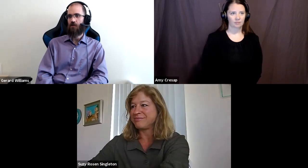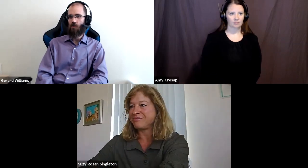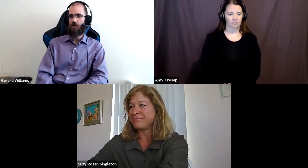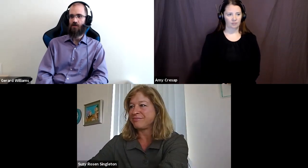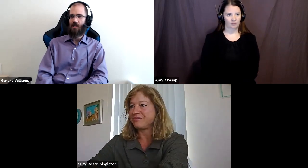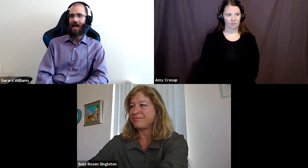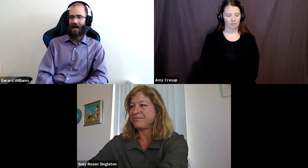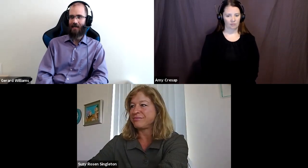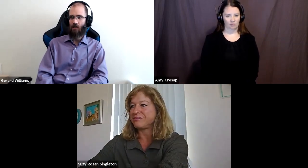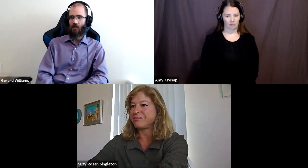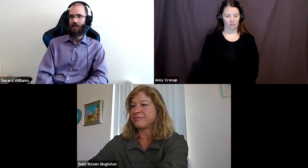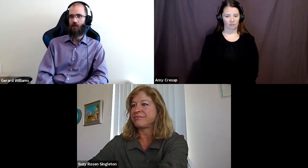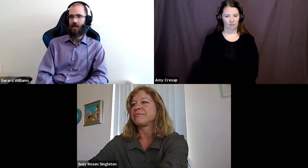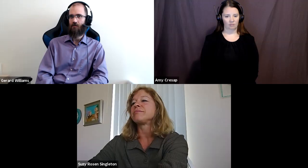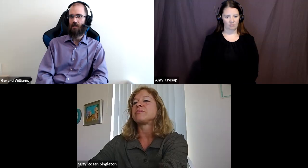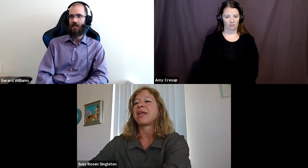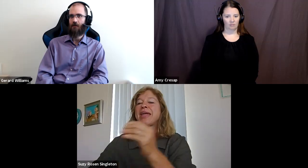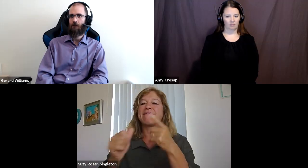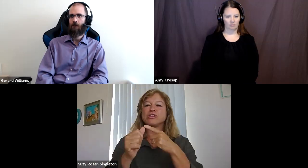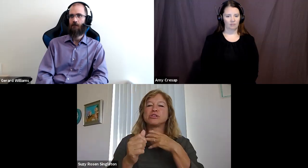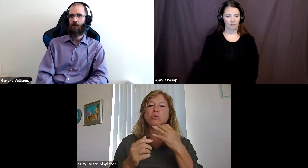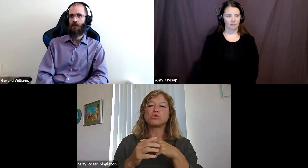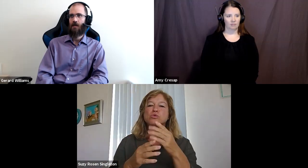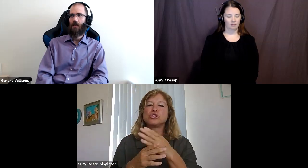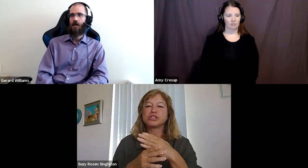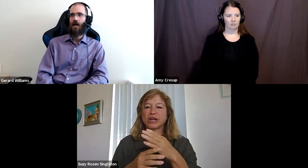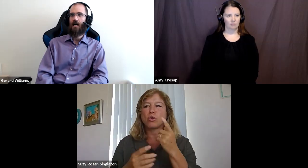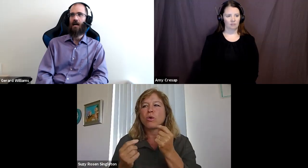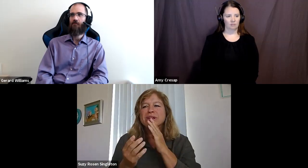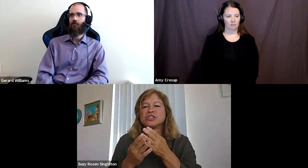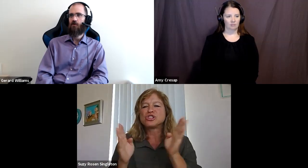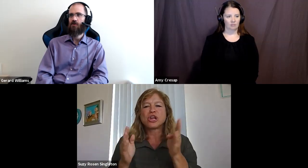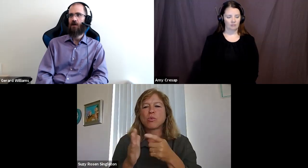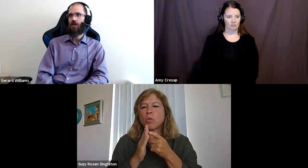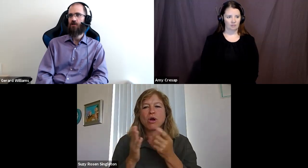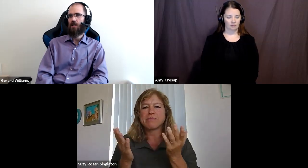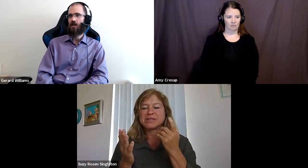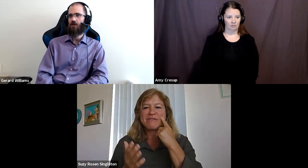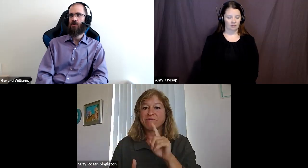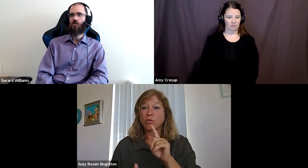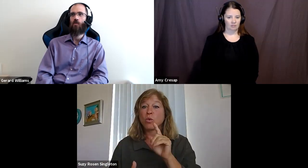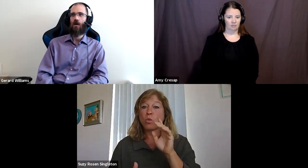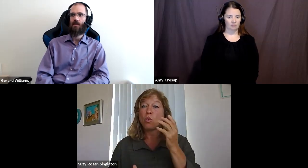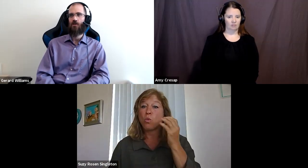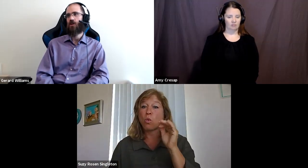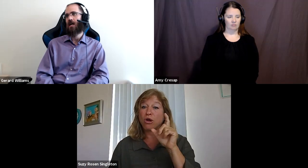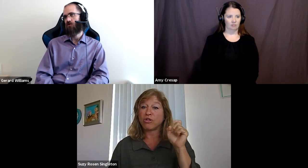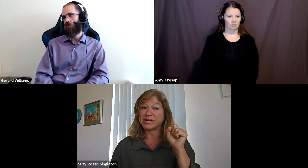for you which is HAC, hearing aid compatibility. And first I want to share just what the general